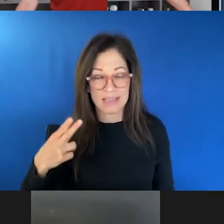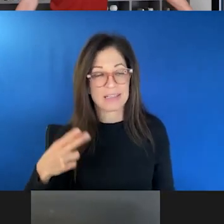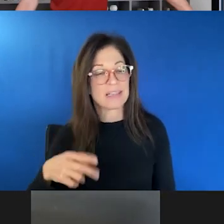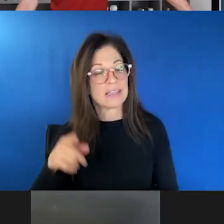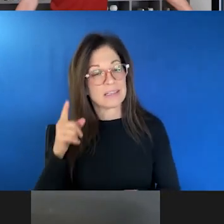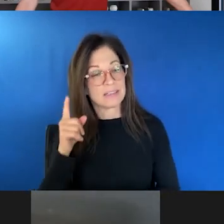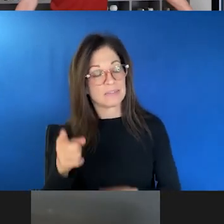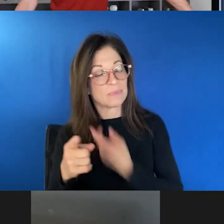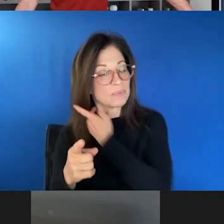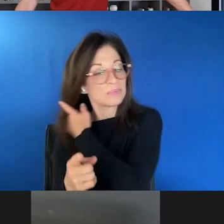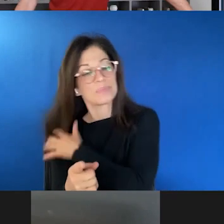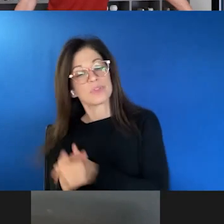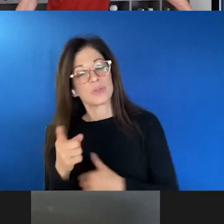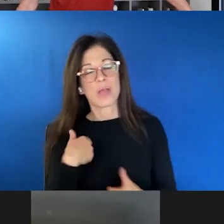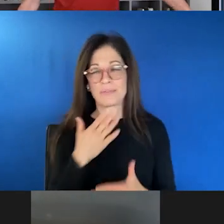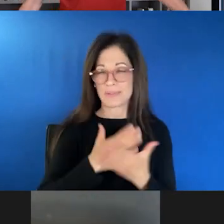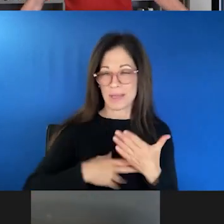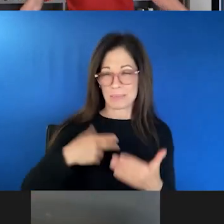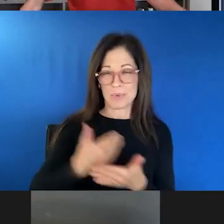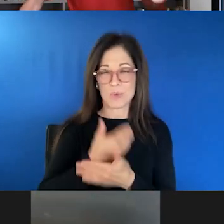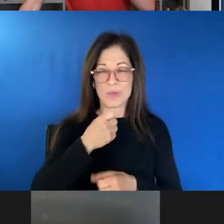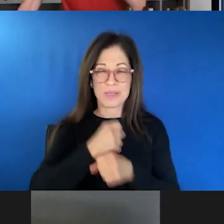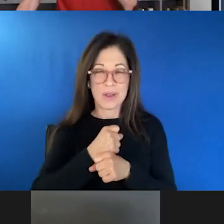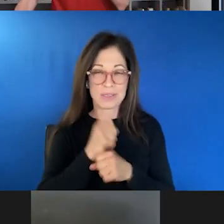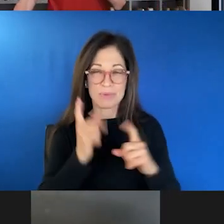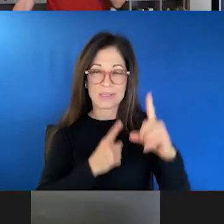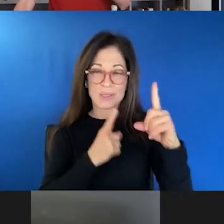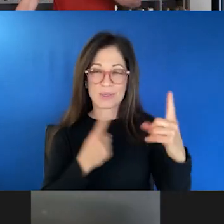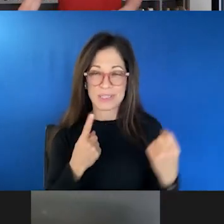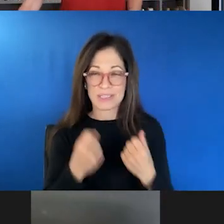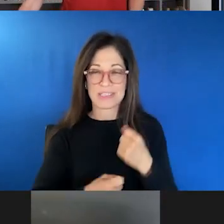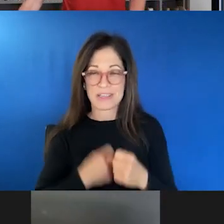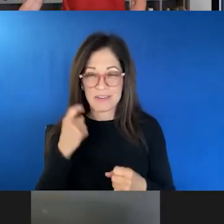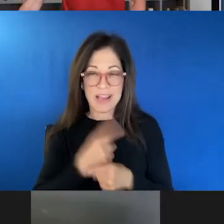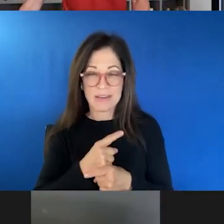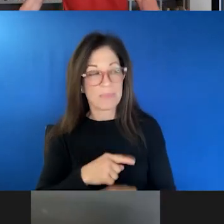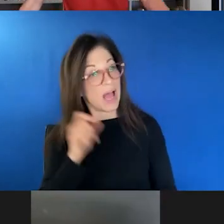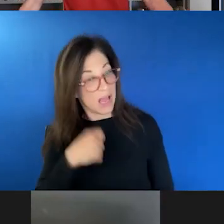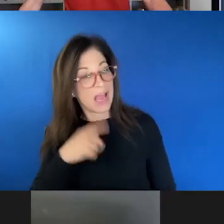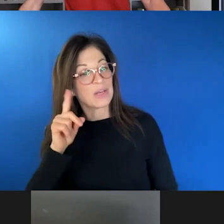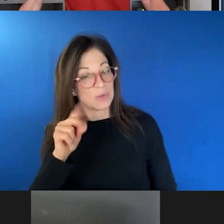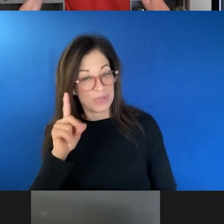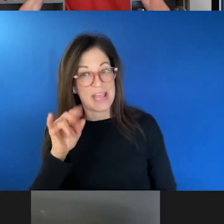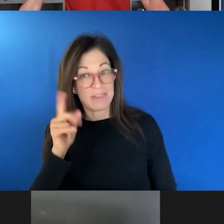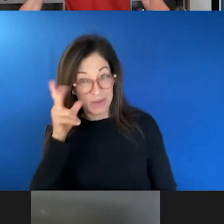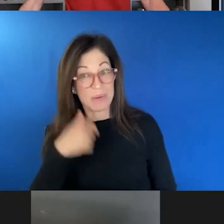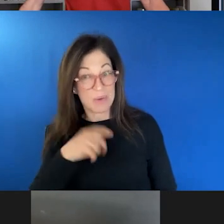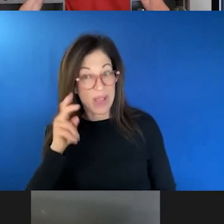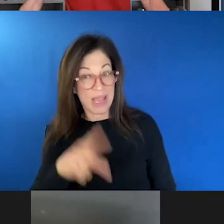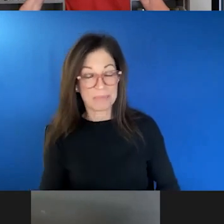YOU HAVE NEWS YEARS RESOLUTIONS FOR US? >> I DO. WE ARE STARTING OUT WITH A NEW